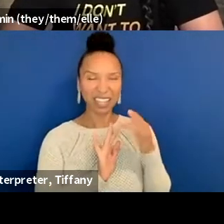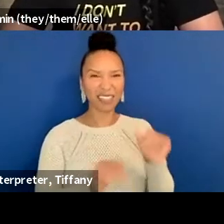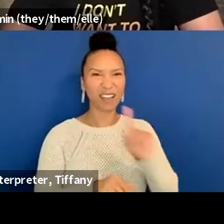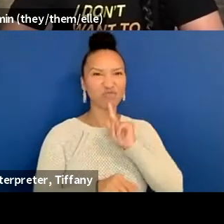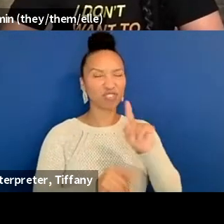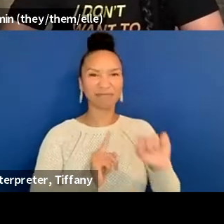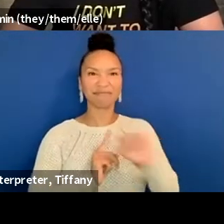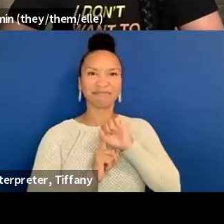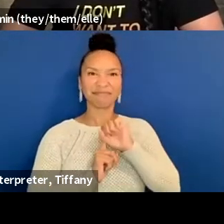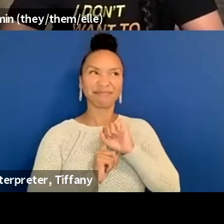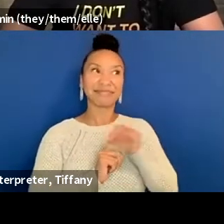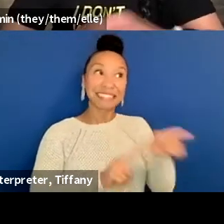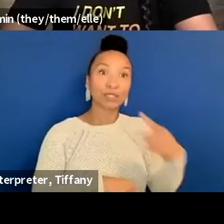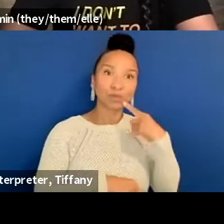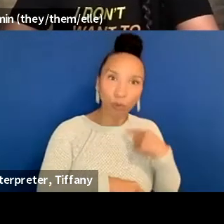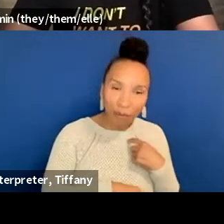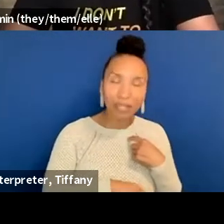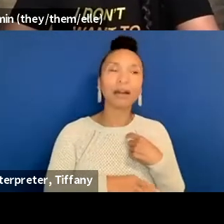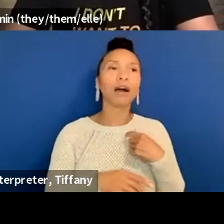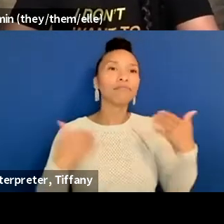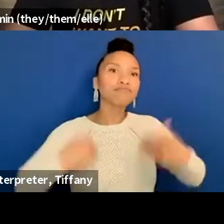Leah (she/her): want to acknowledge correct pronouns then acknowledge that they.